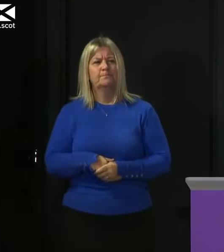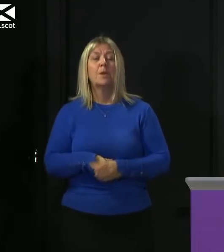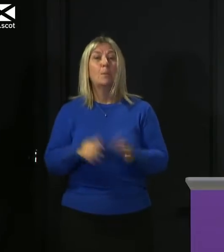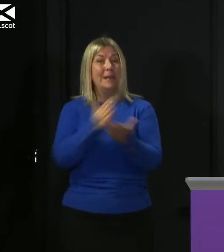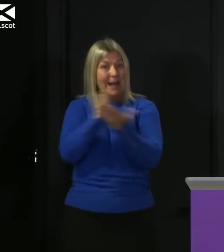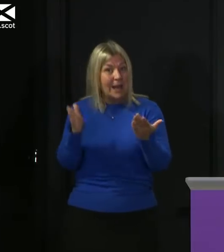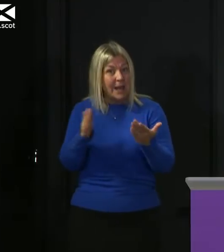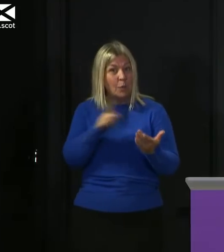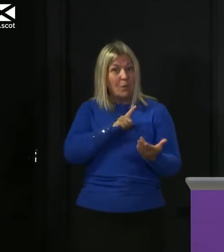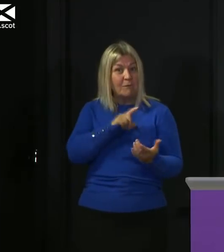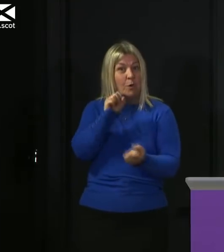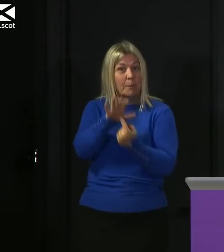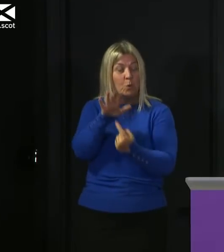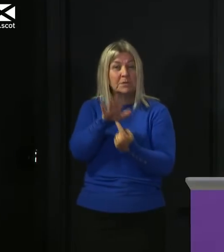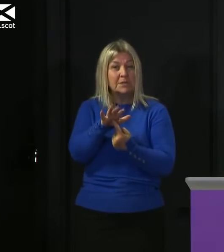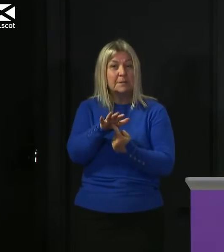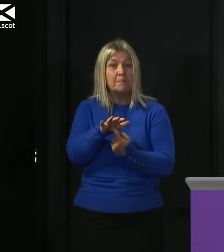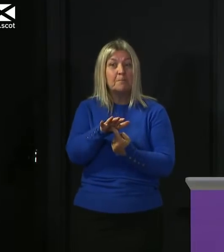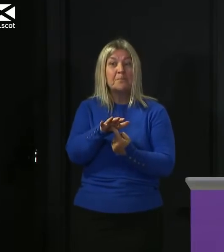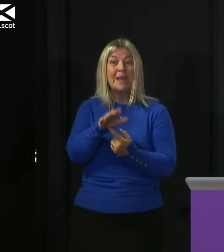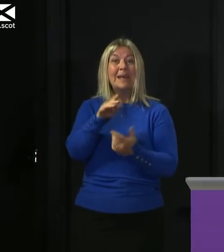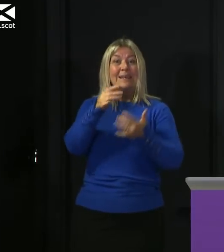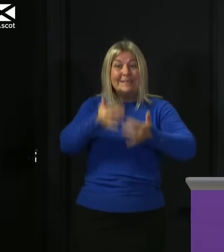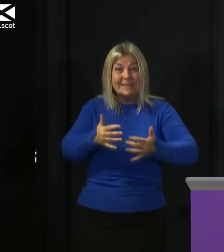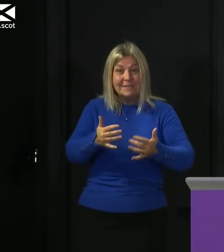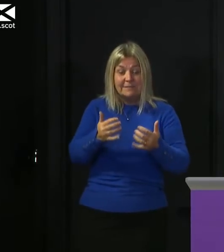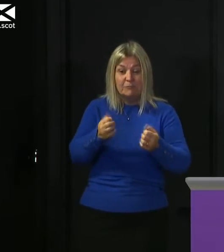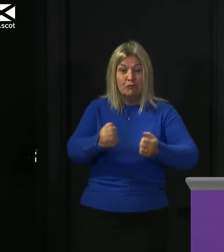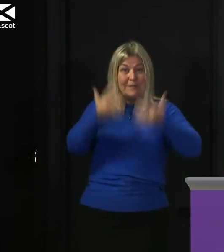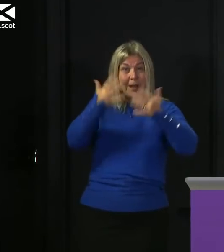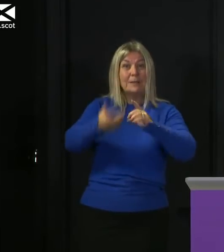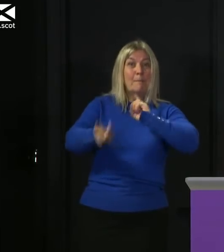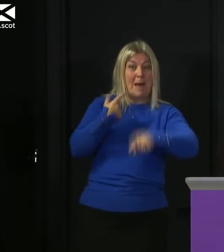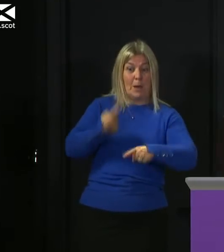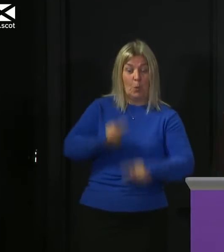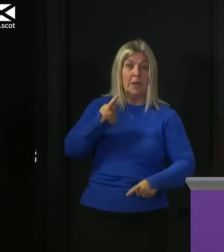why it's important that the test results come back quickly It's important for the individual so